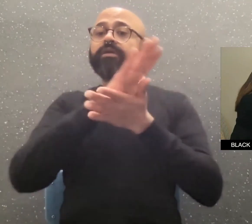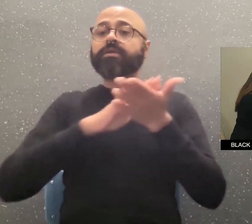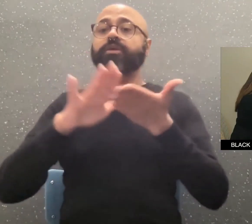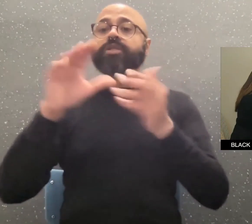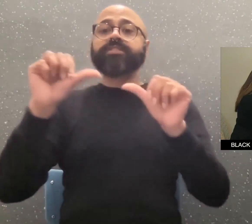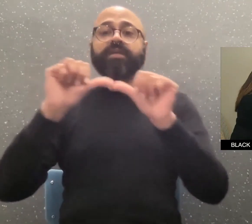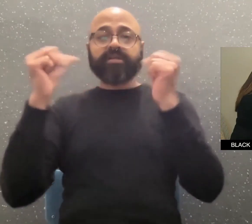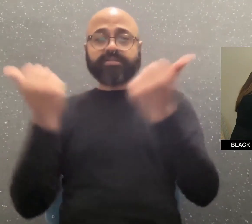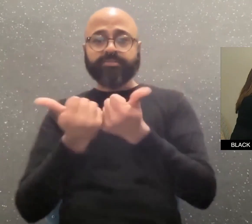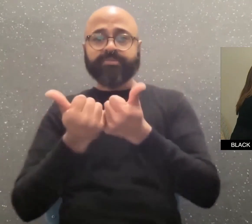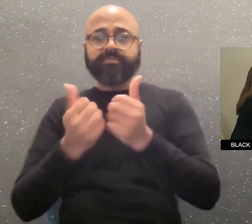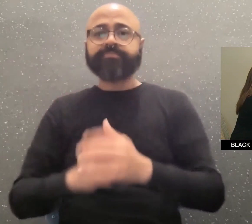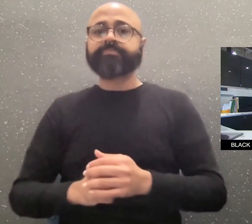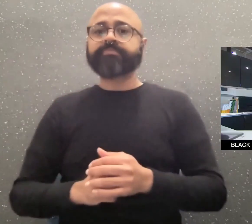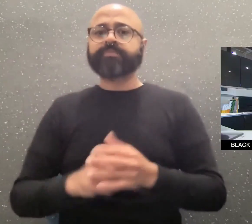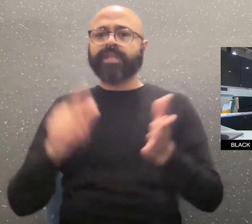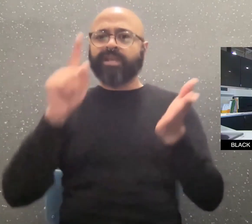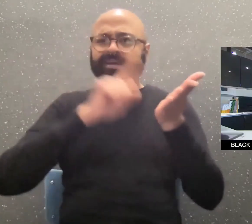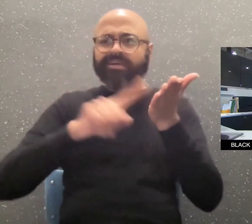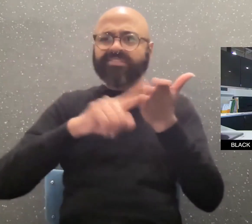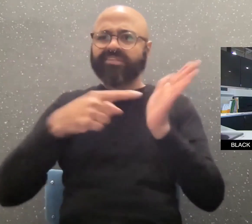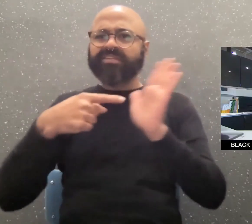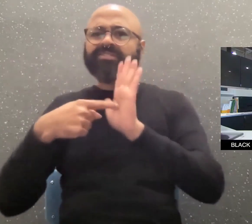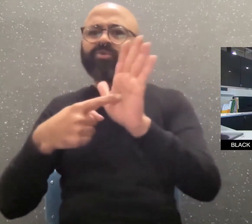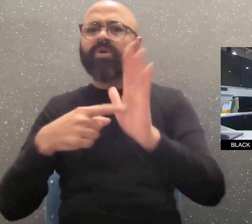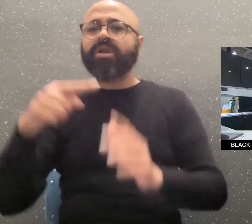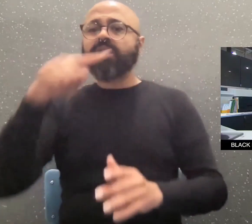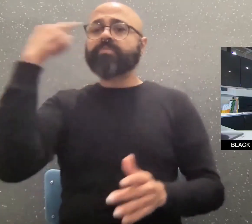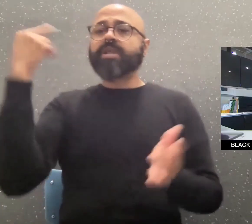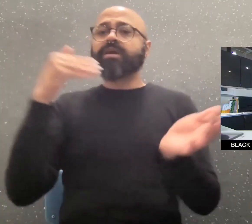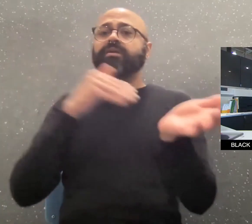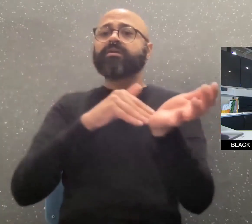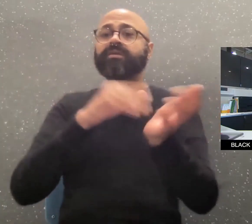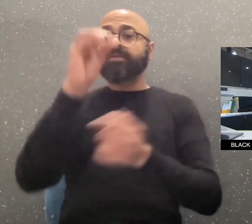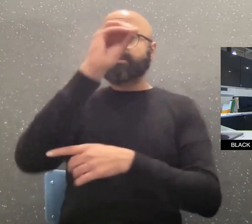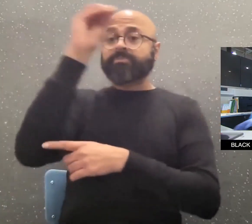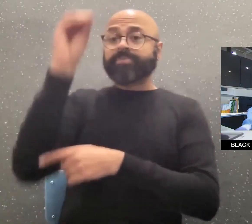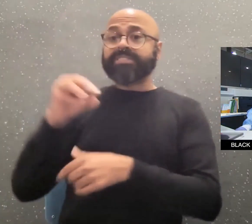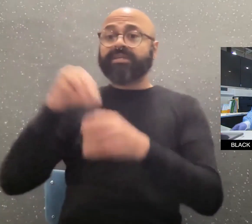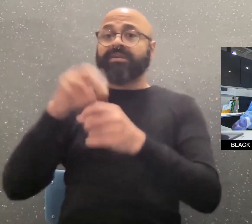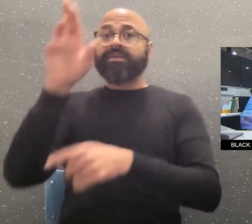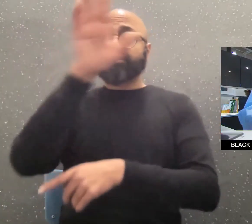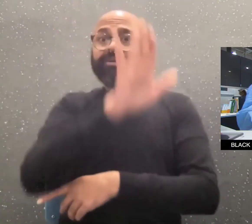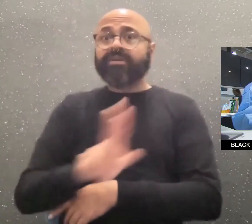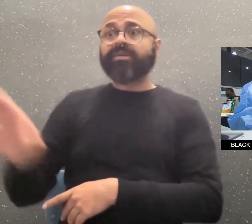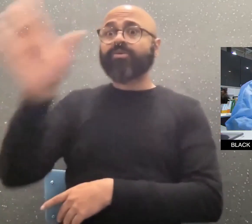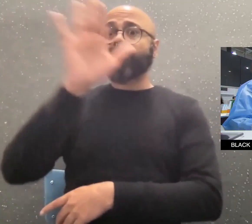according to the Association of American medical colleges research shows the percentage of black